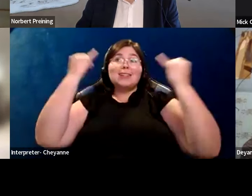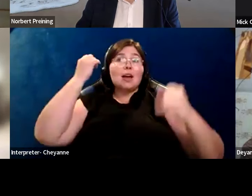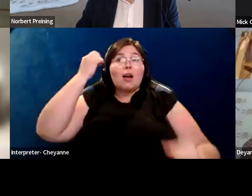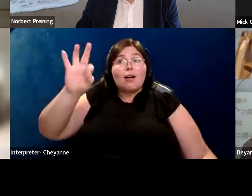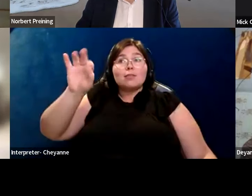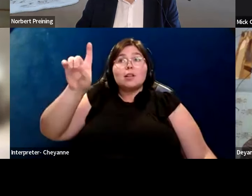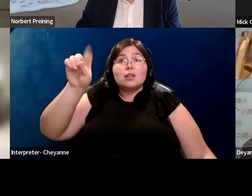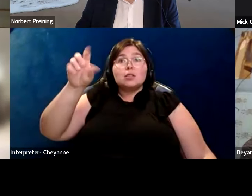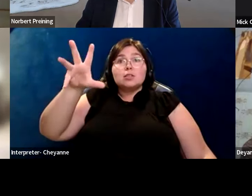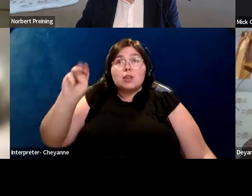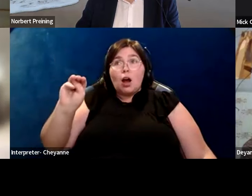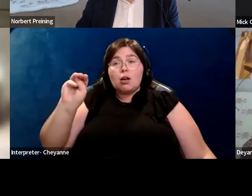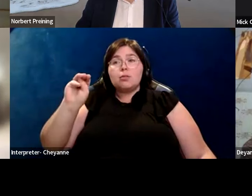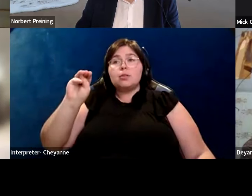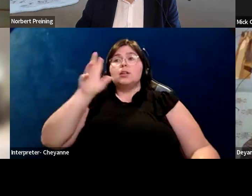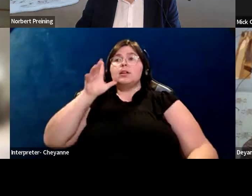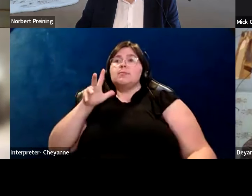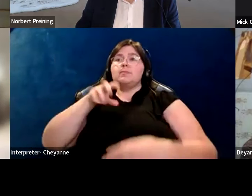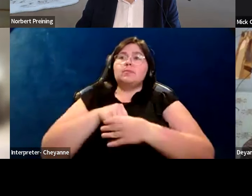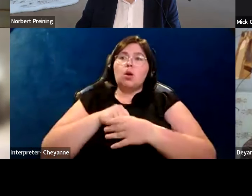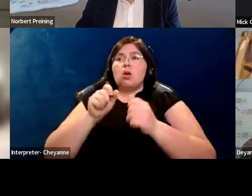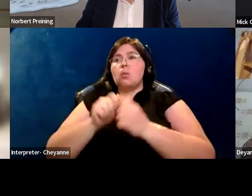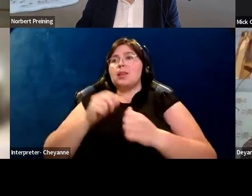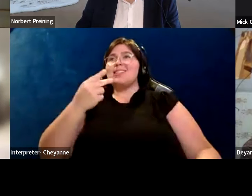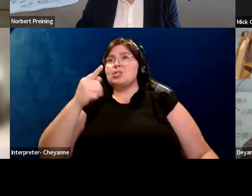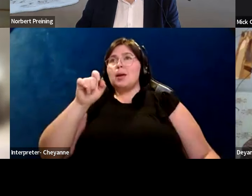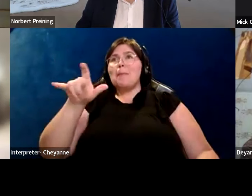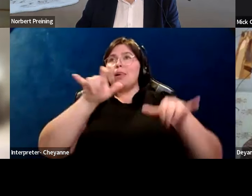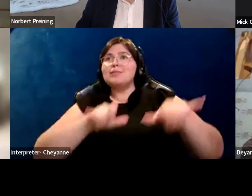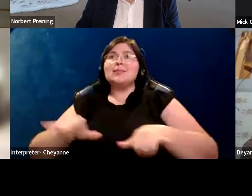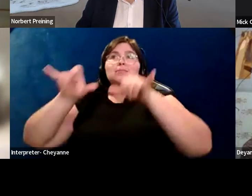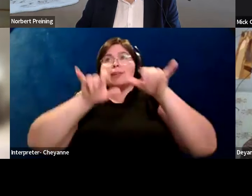of the HTML standard in the way that browser's represented.